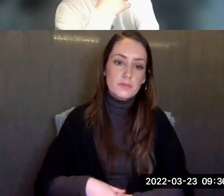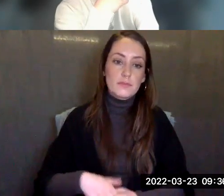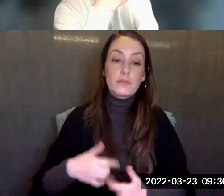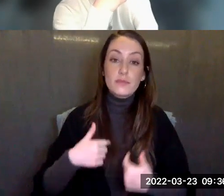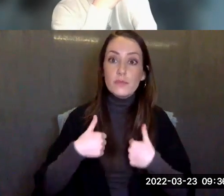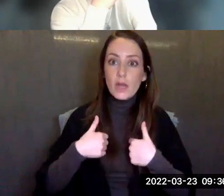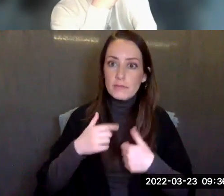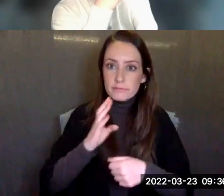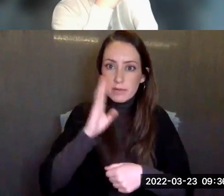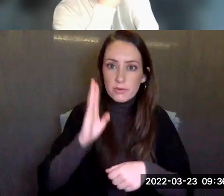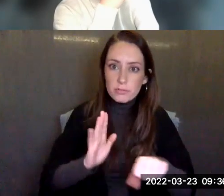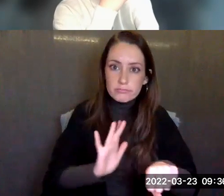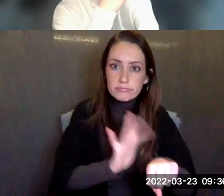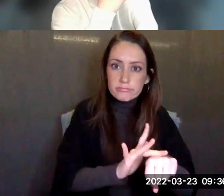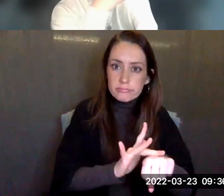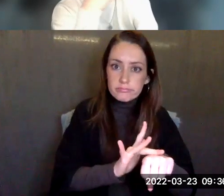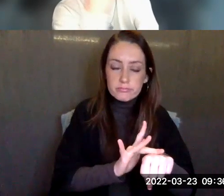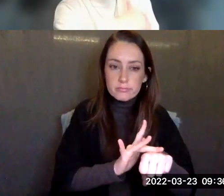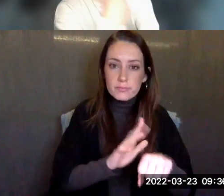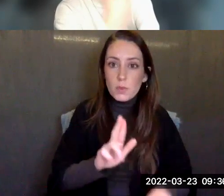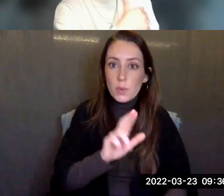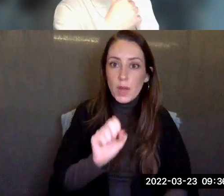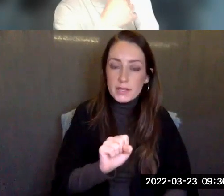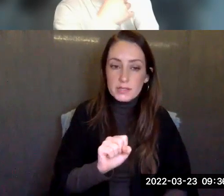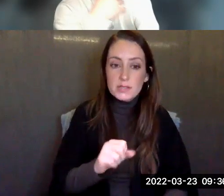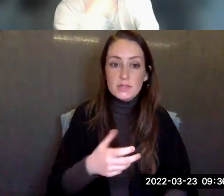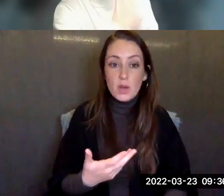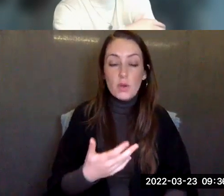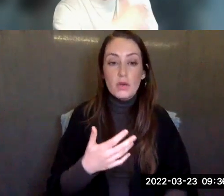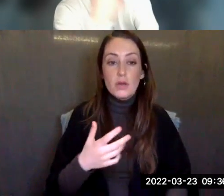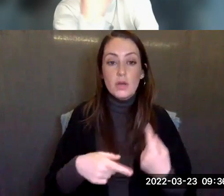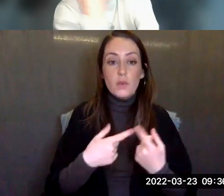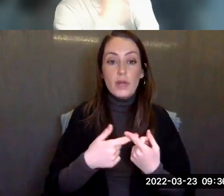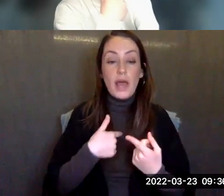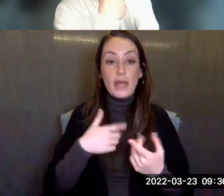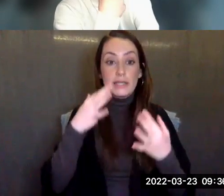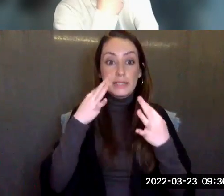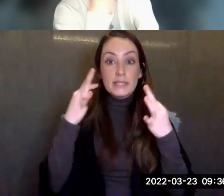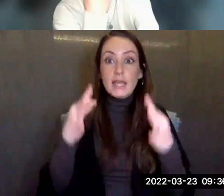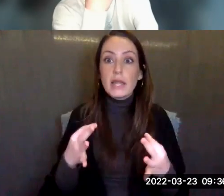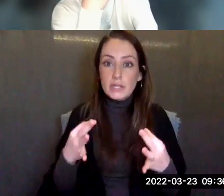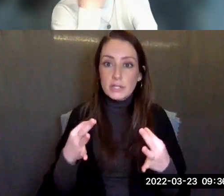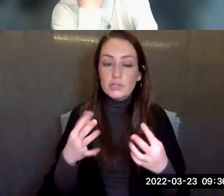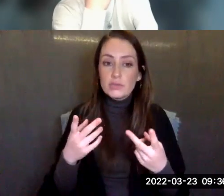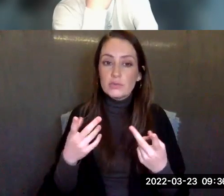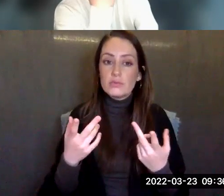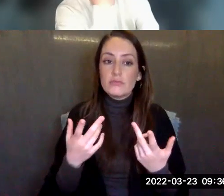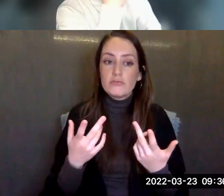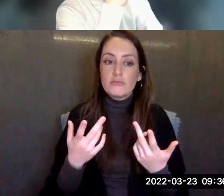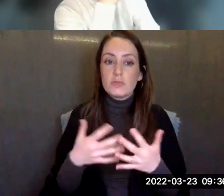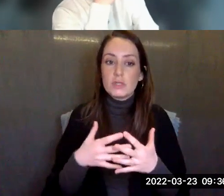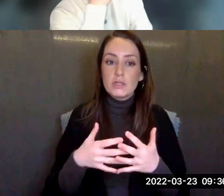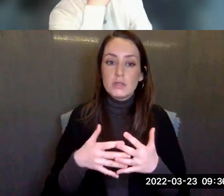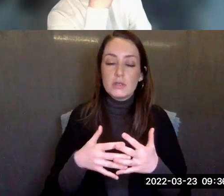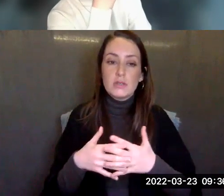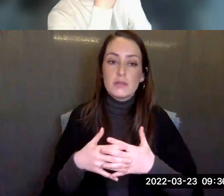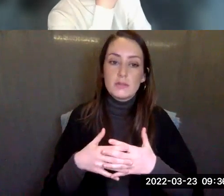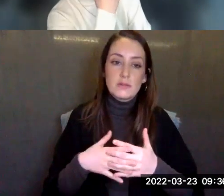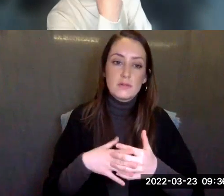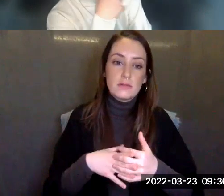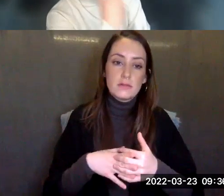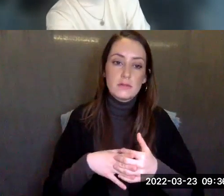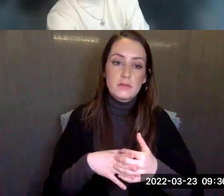So when I decided to have a tower or have my have my study a layer.